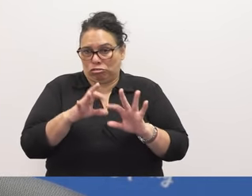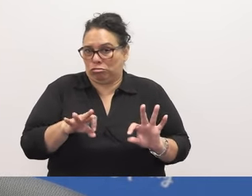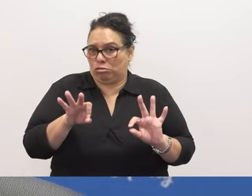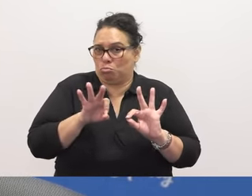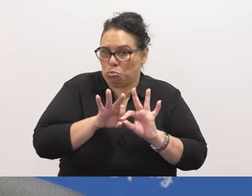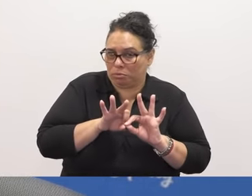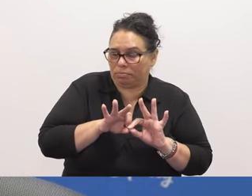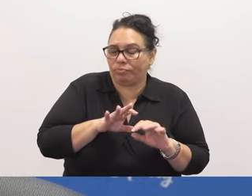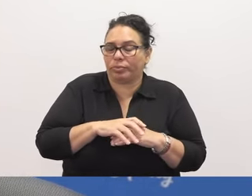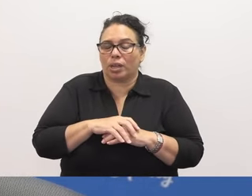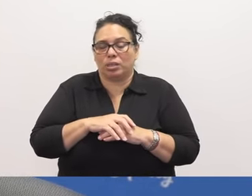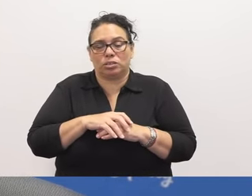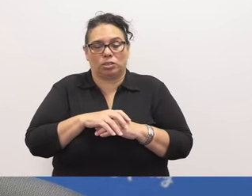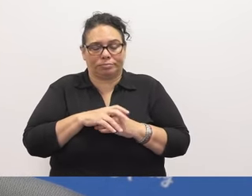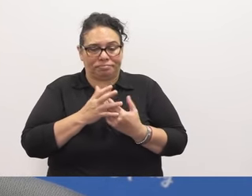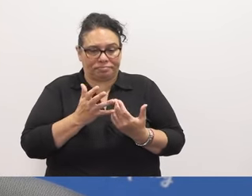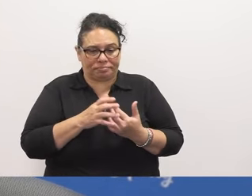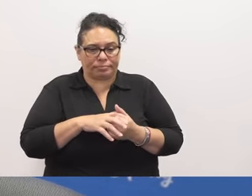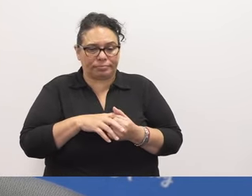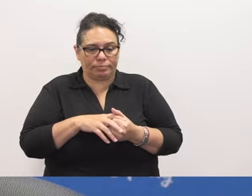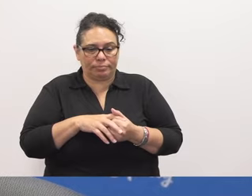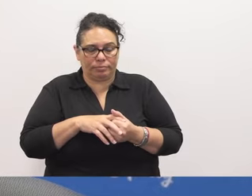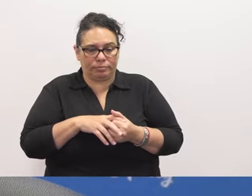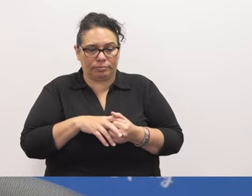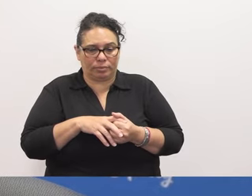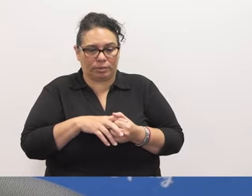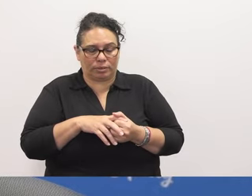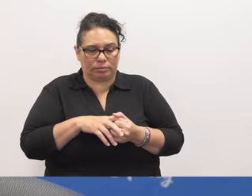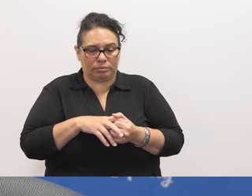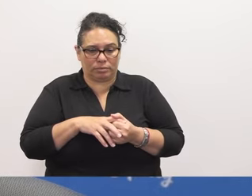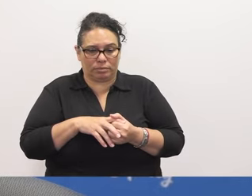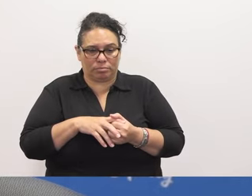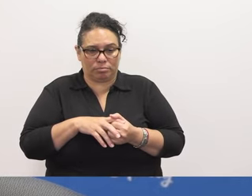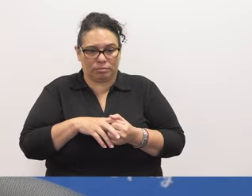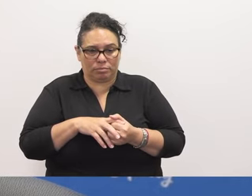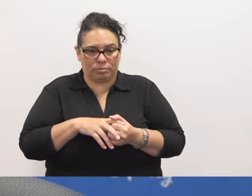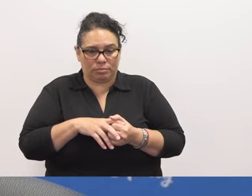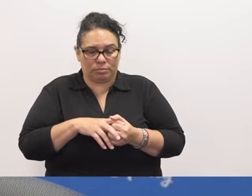So I don't want to lose the point here